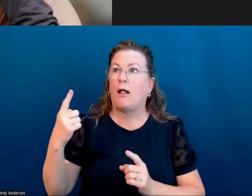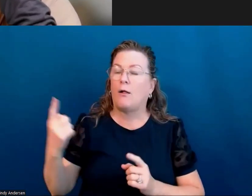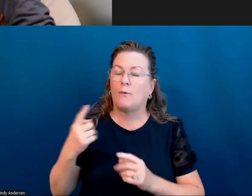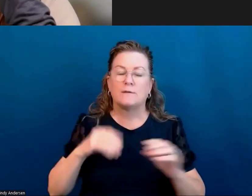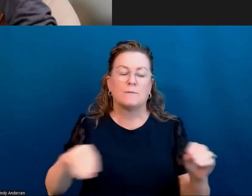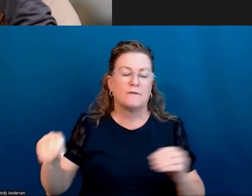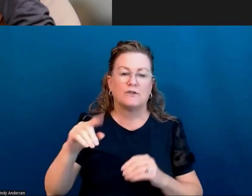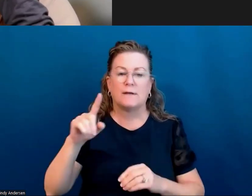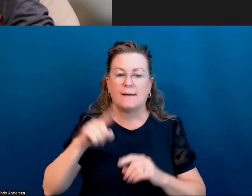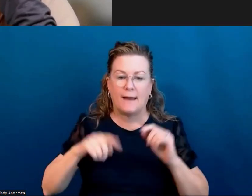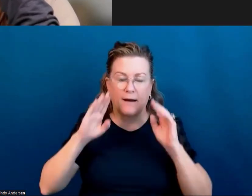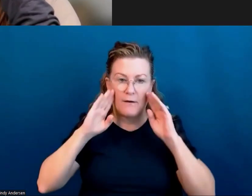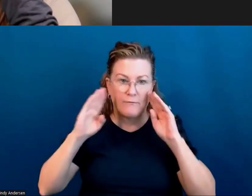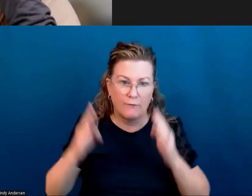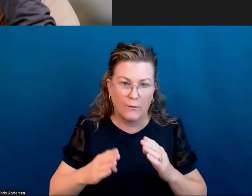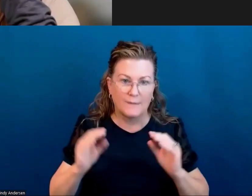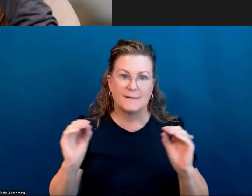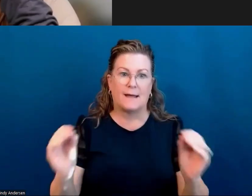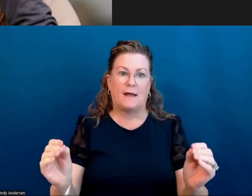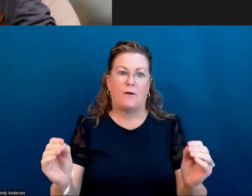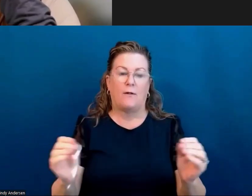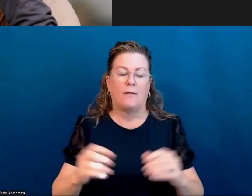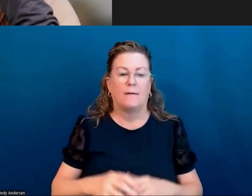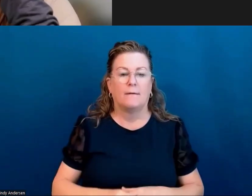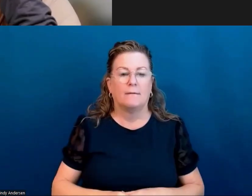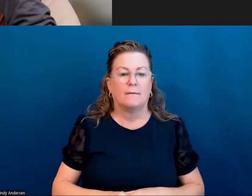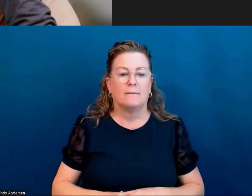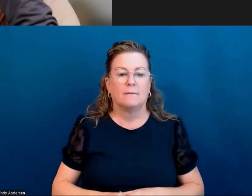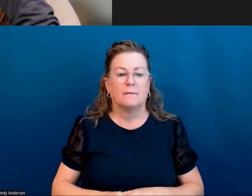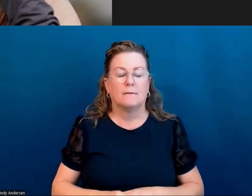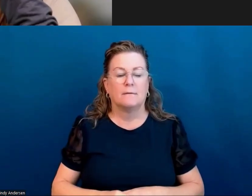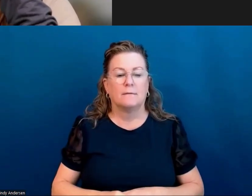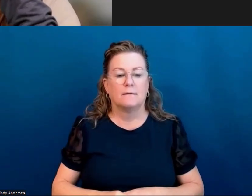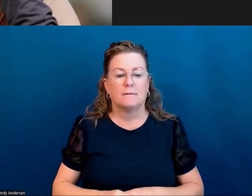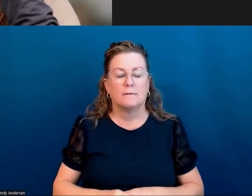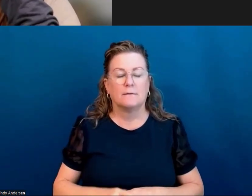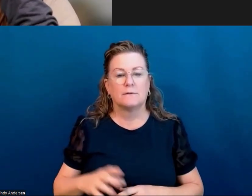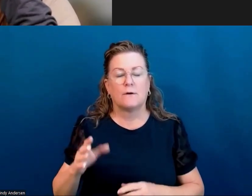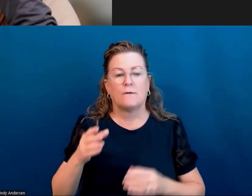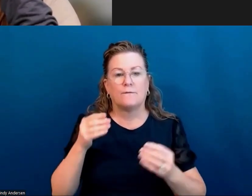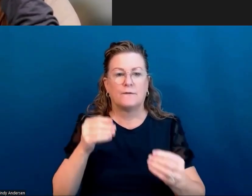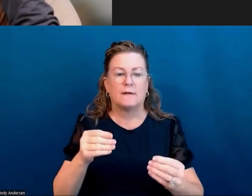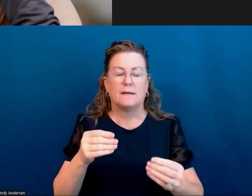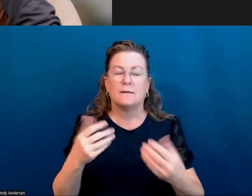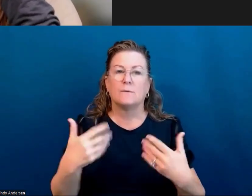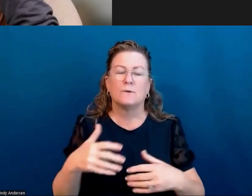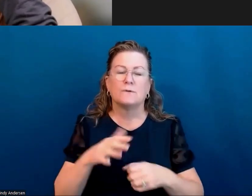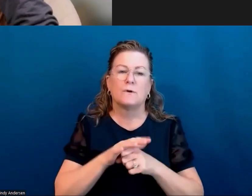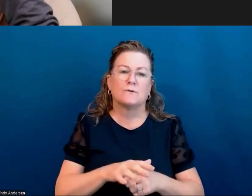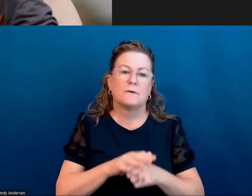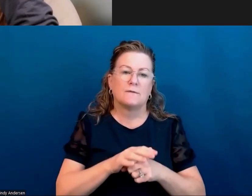focus at all. So it's like feeding is so stressful and so hard for us.